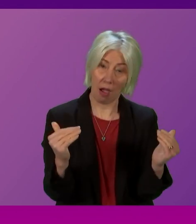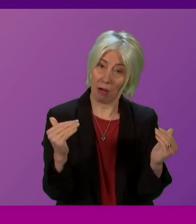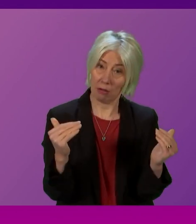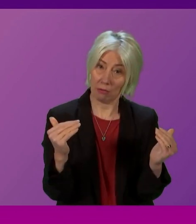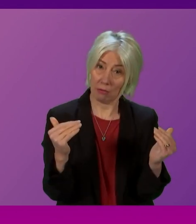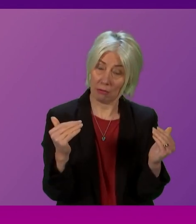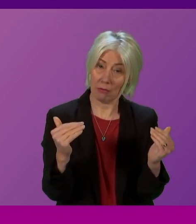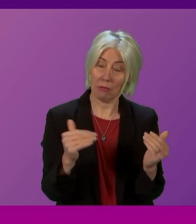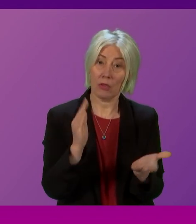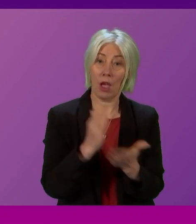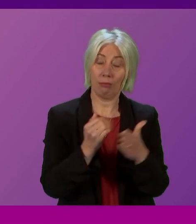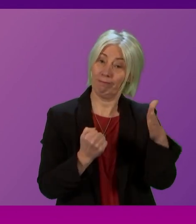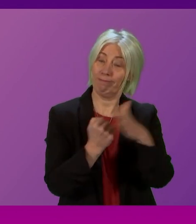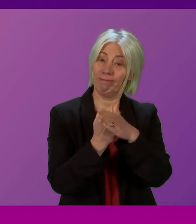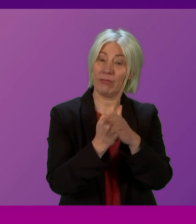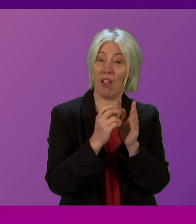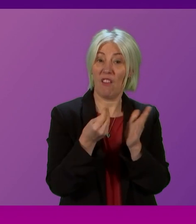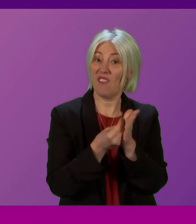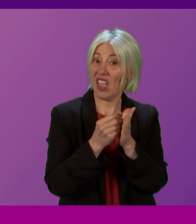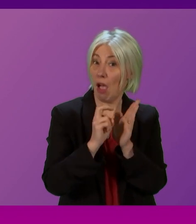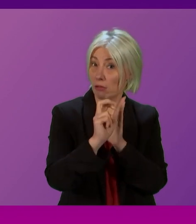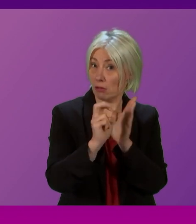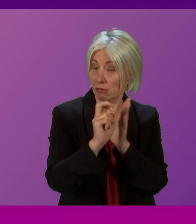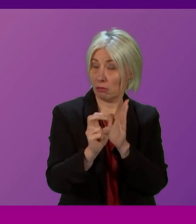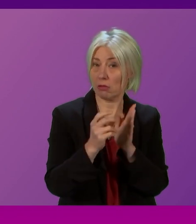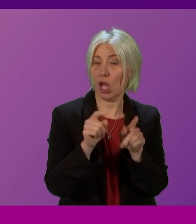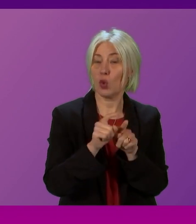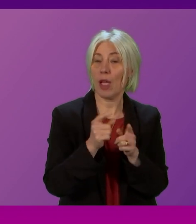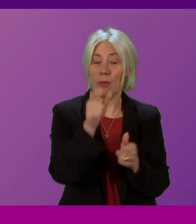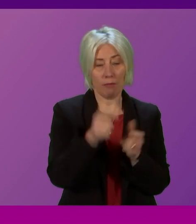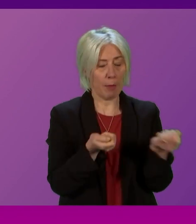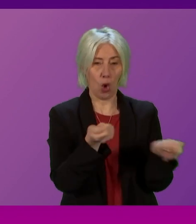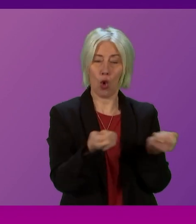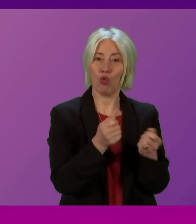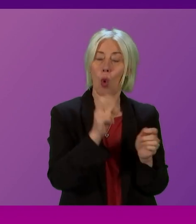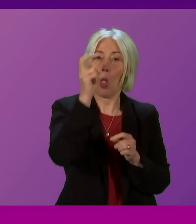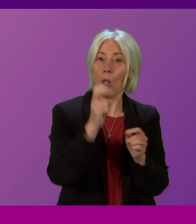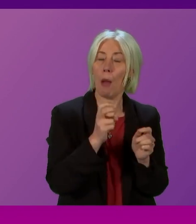It is time to cap fares, for greater public control of buses, and for there to be a bit of urgency.